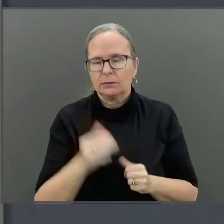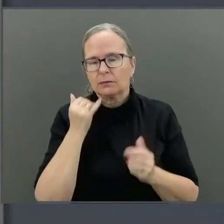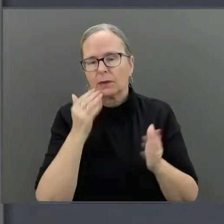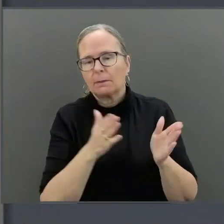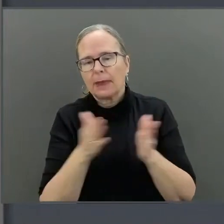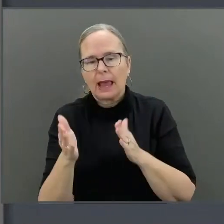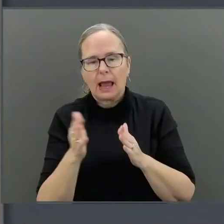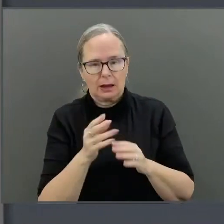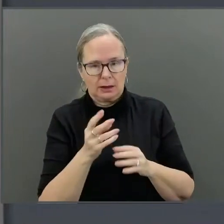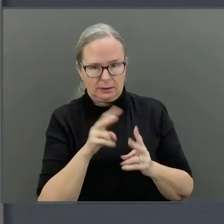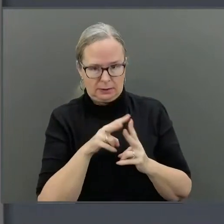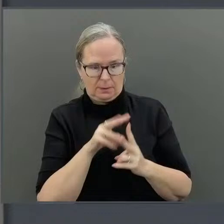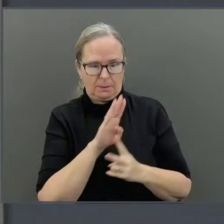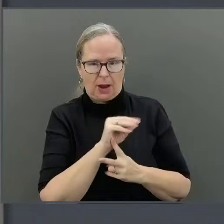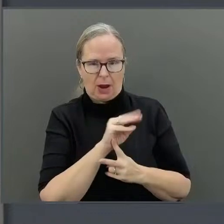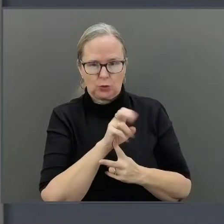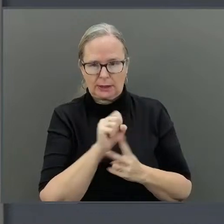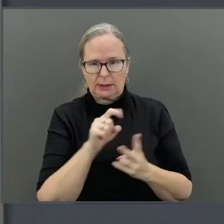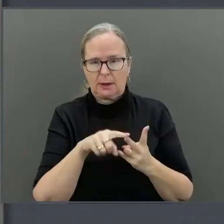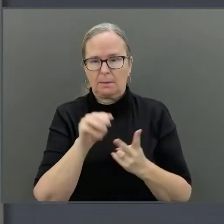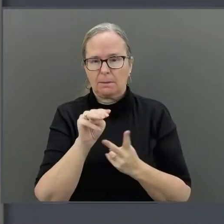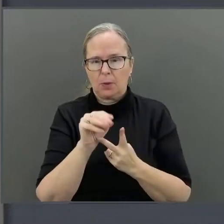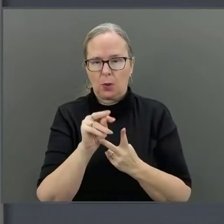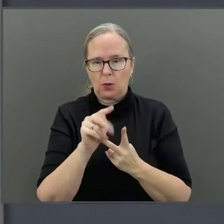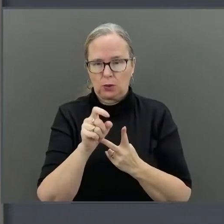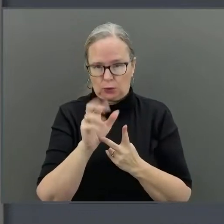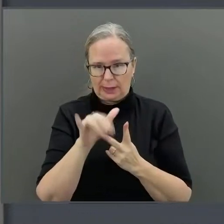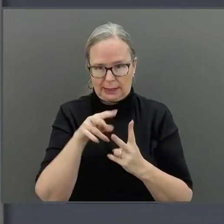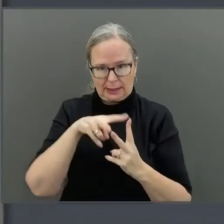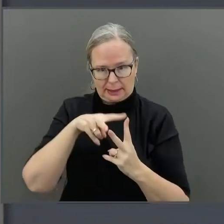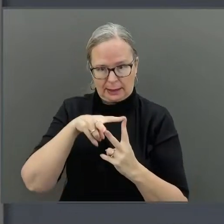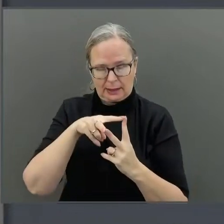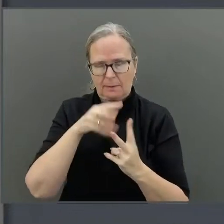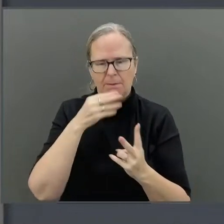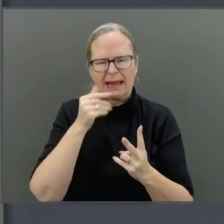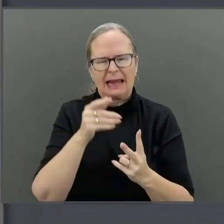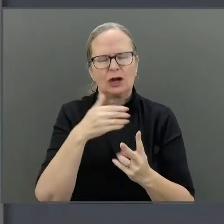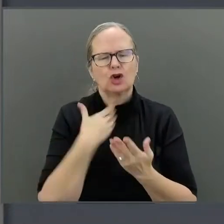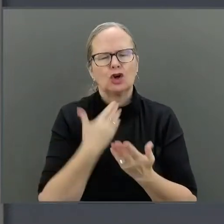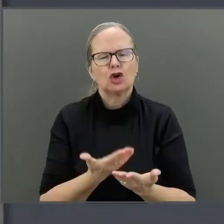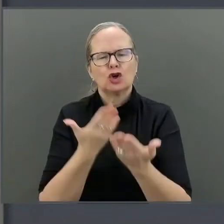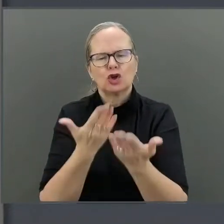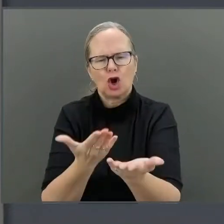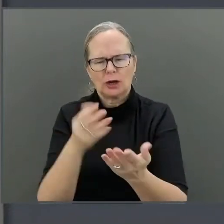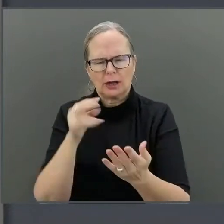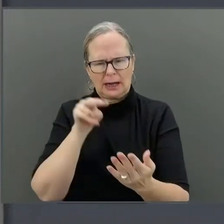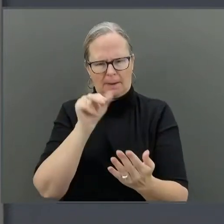on the repairs and whatever your plans are you don't want to be the only one who's not doing your